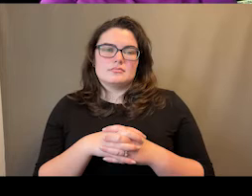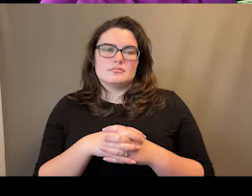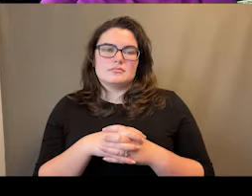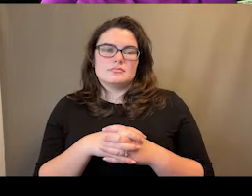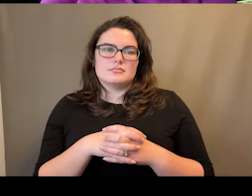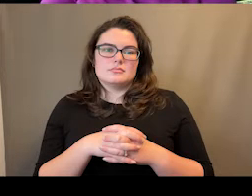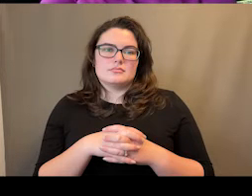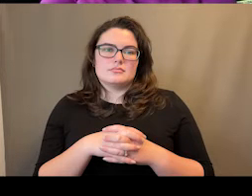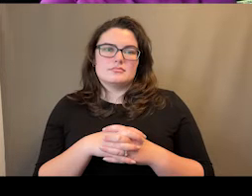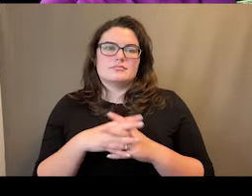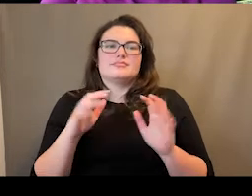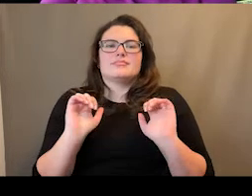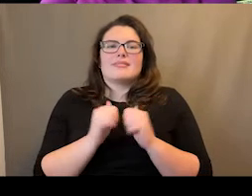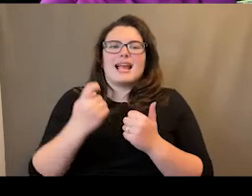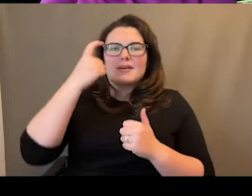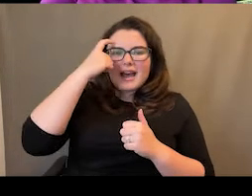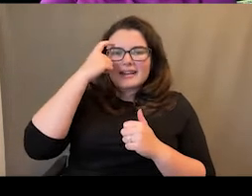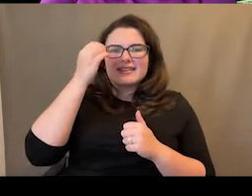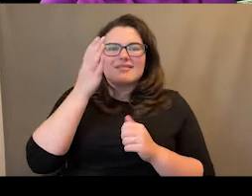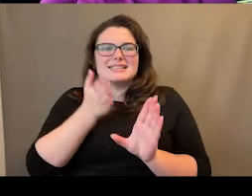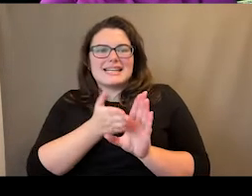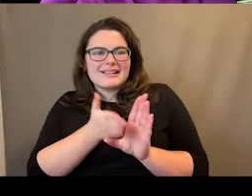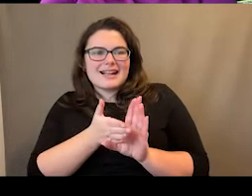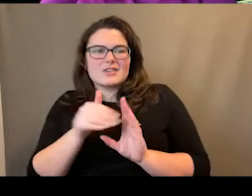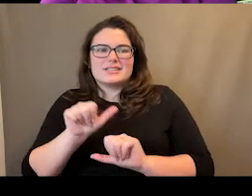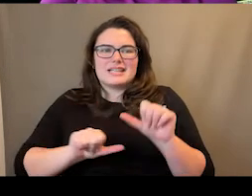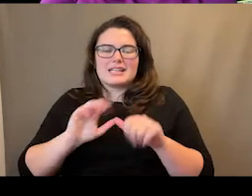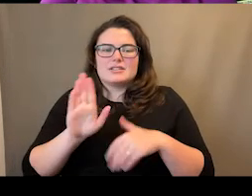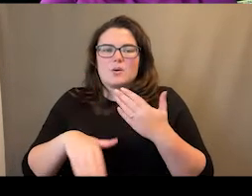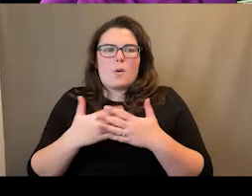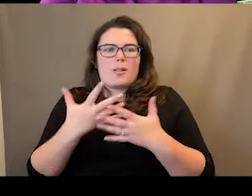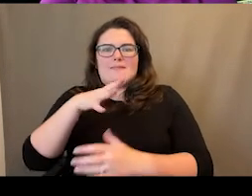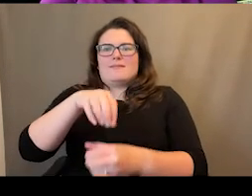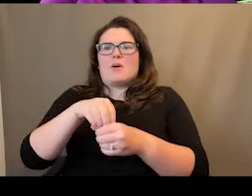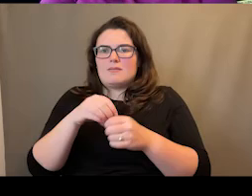cognitive and the psychological sciences play a role in that.